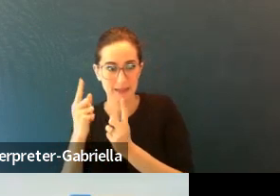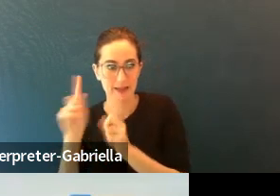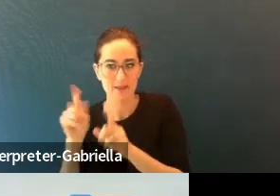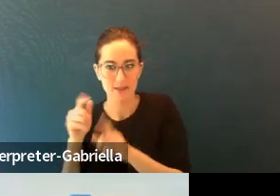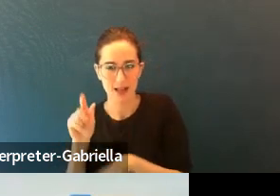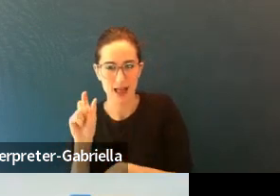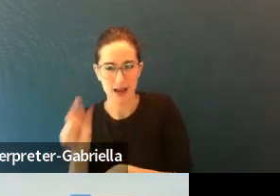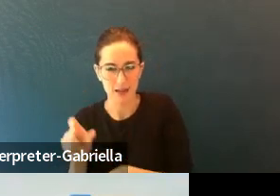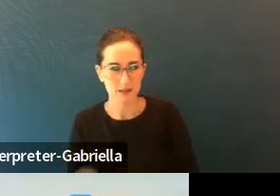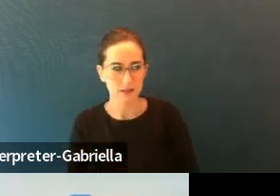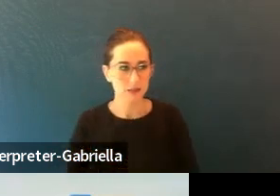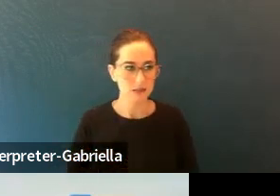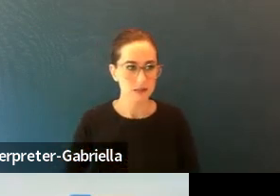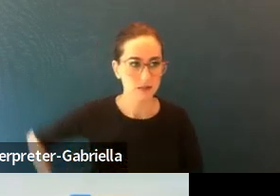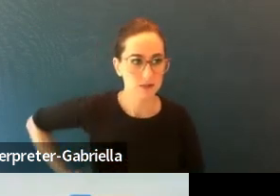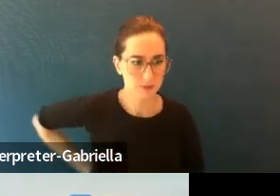Then institutional note